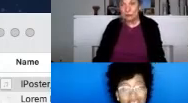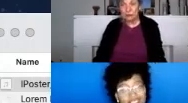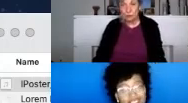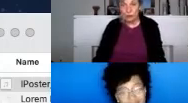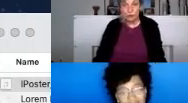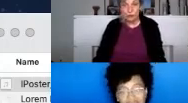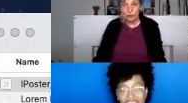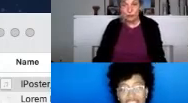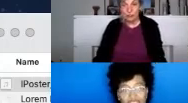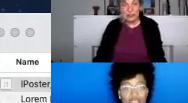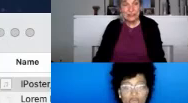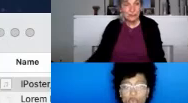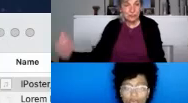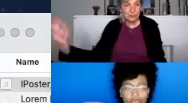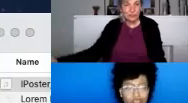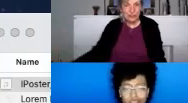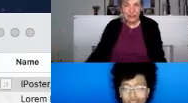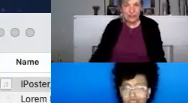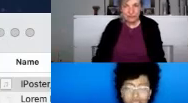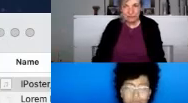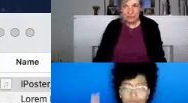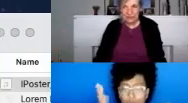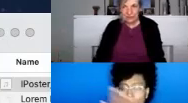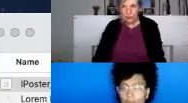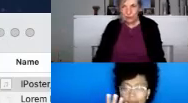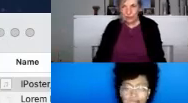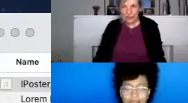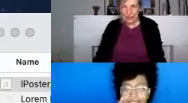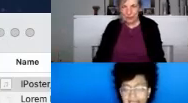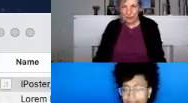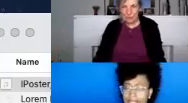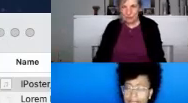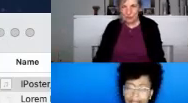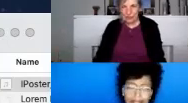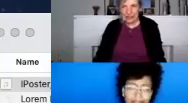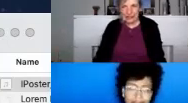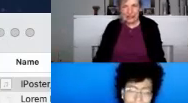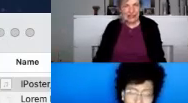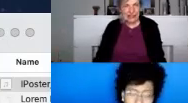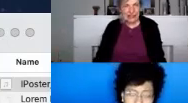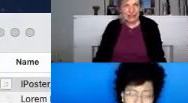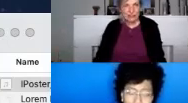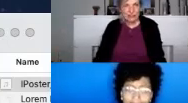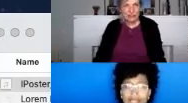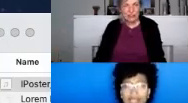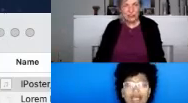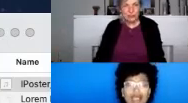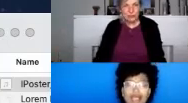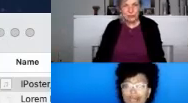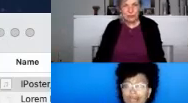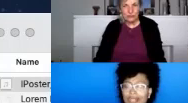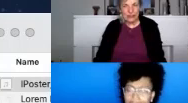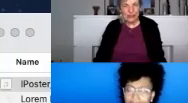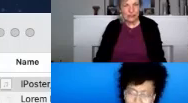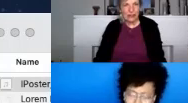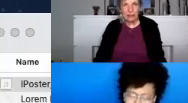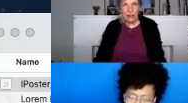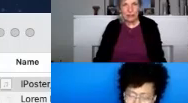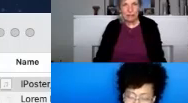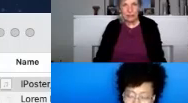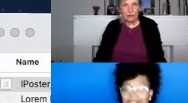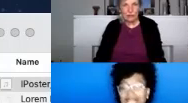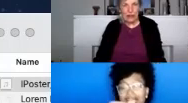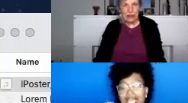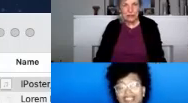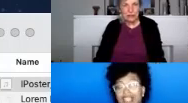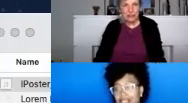to work with such a talented staff with our ASL interpreters and our live close captioning.